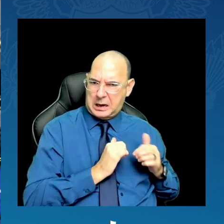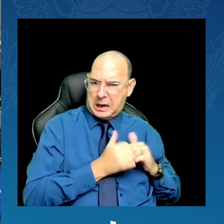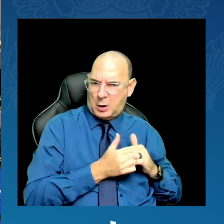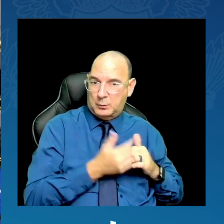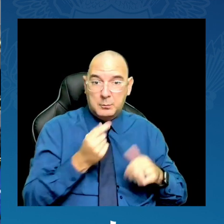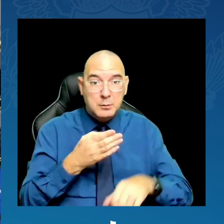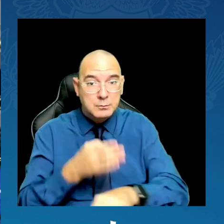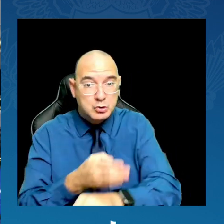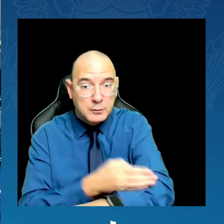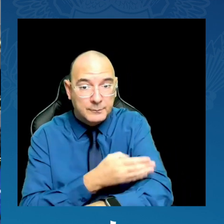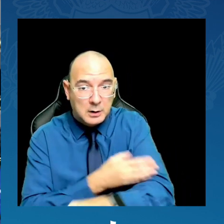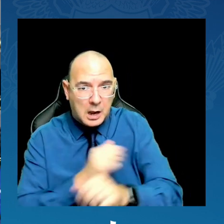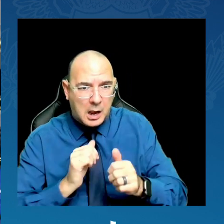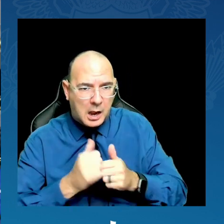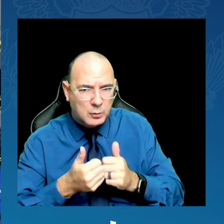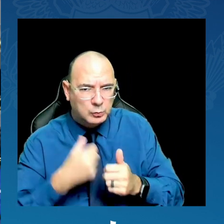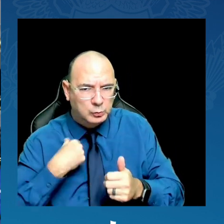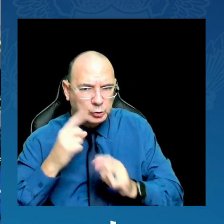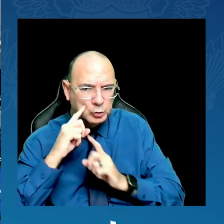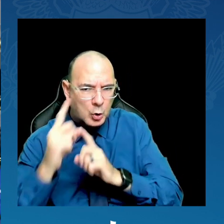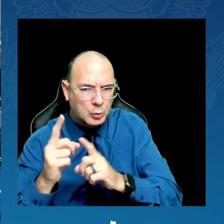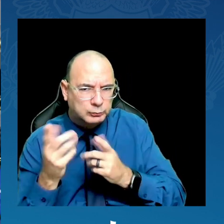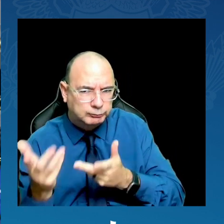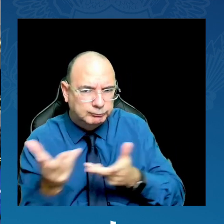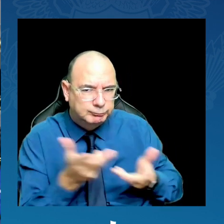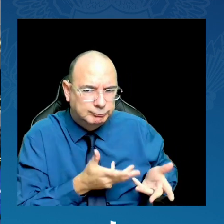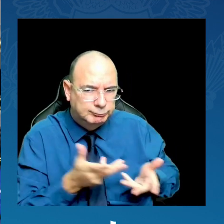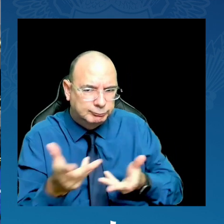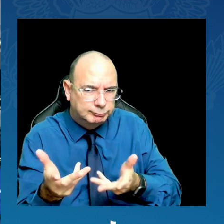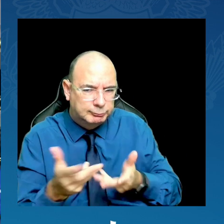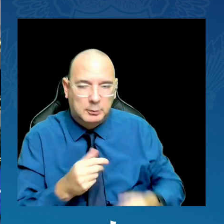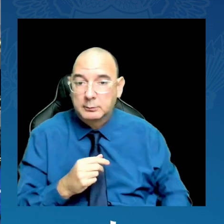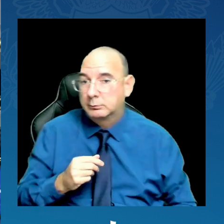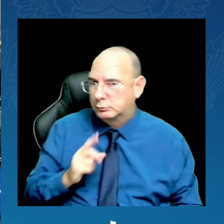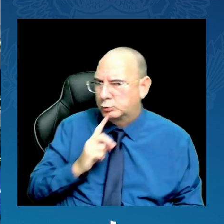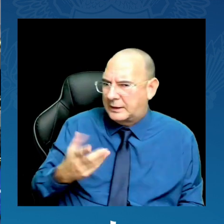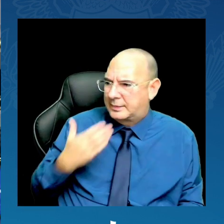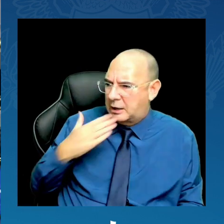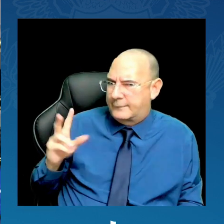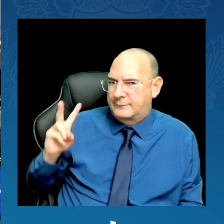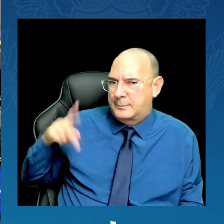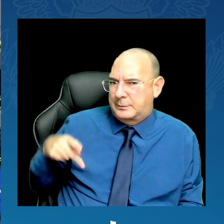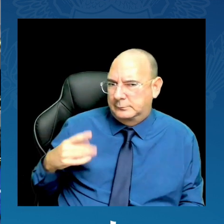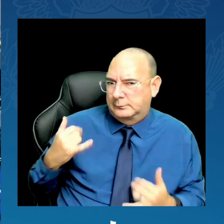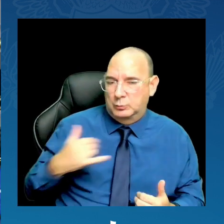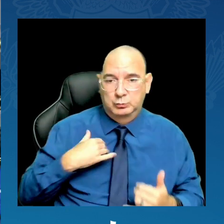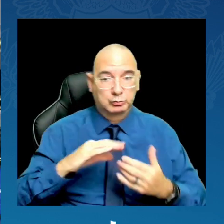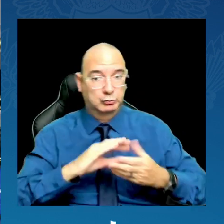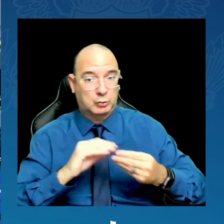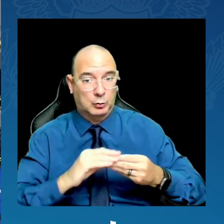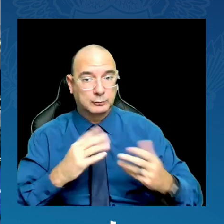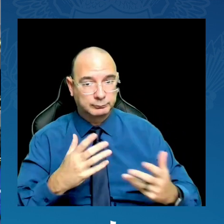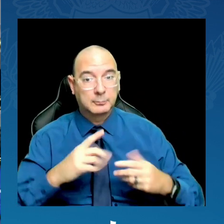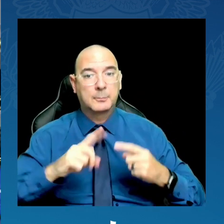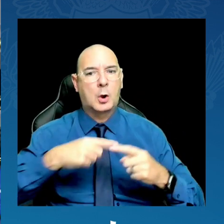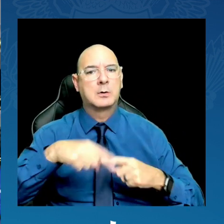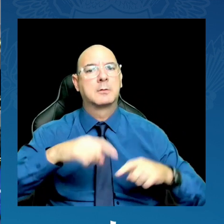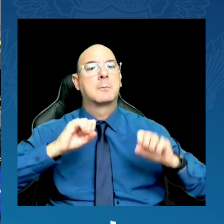Dr. Sharma: Certainly. Thank you, Madam Vice President. I'd like to speak today about the potential and the possibilities for conducting scientific research